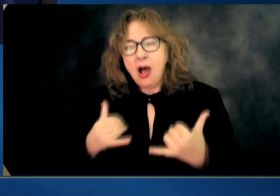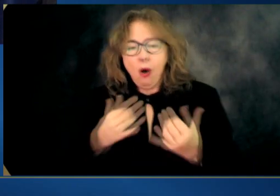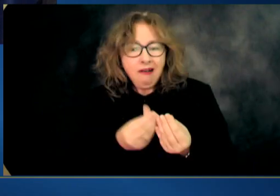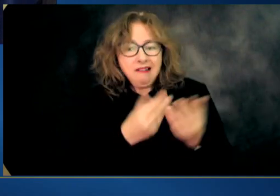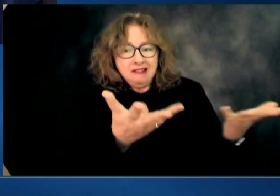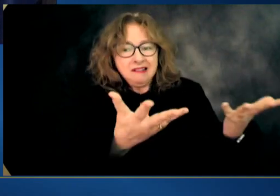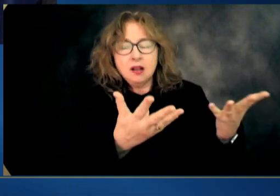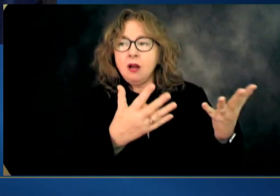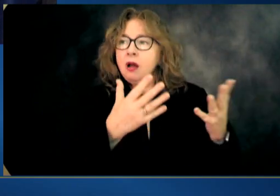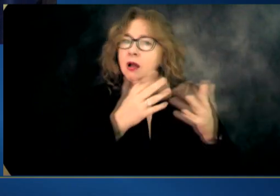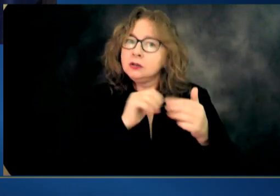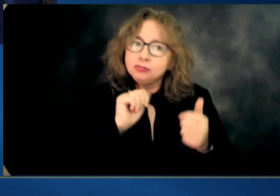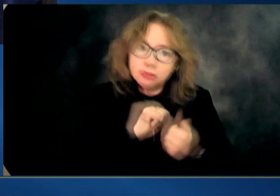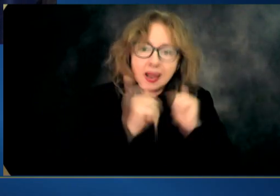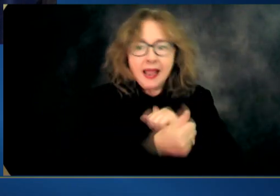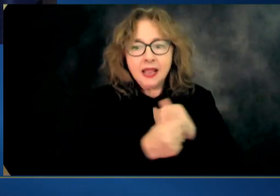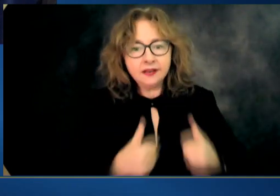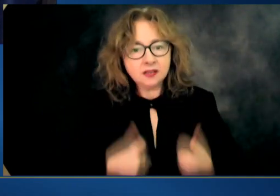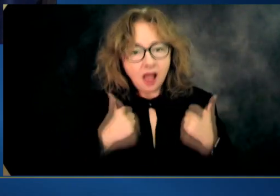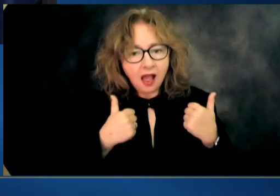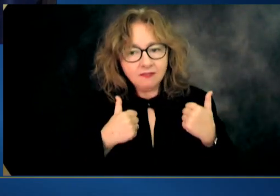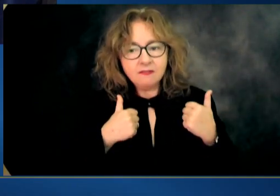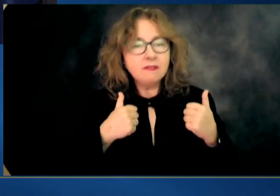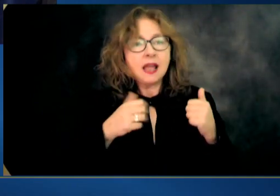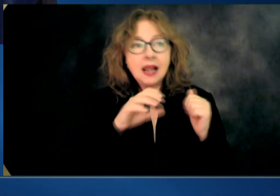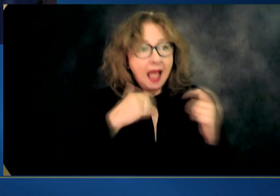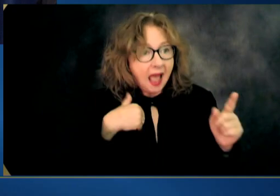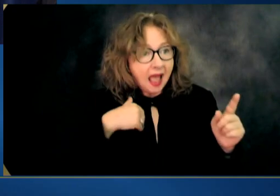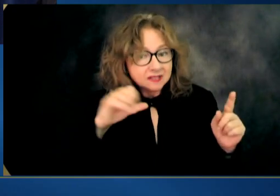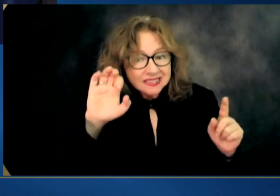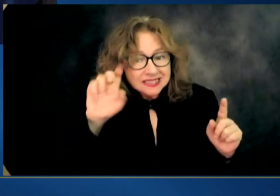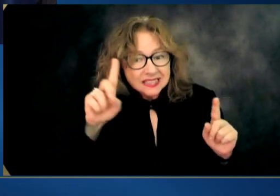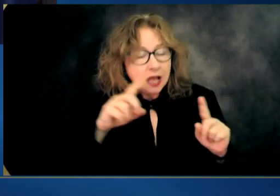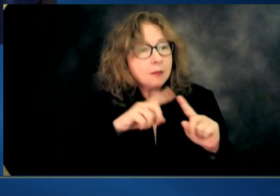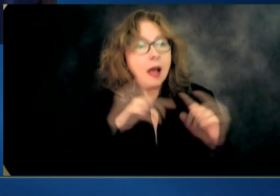from having the pain in the first place. So in addition to making sure that they're safe,